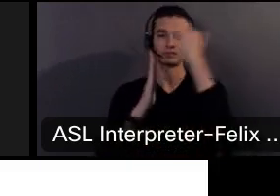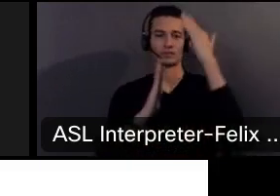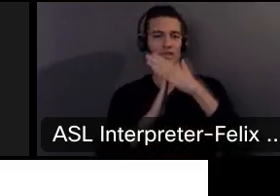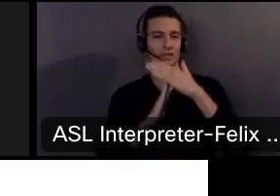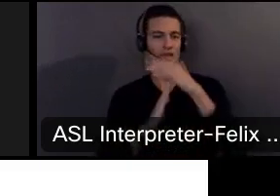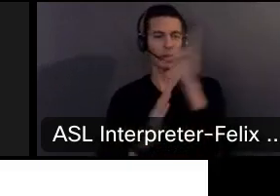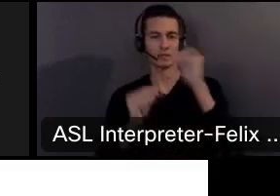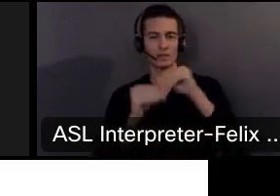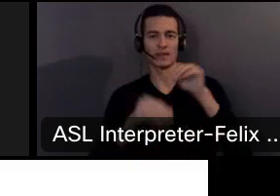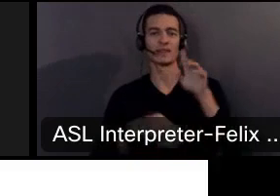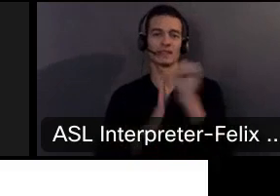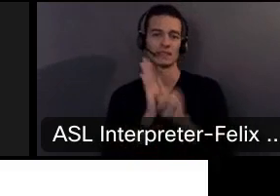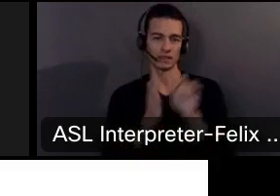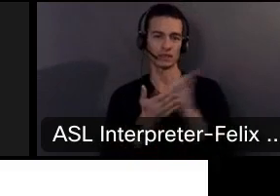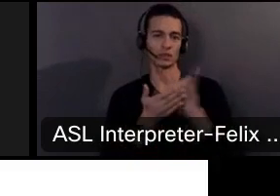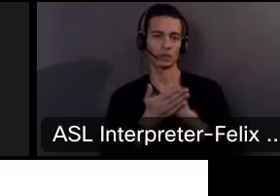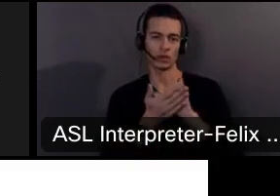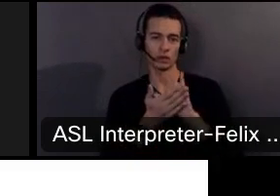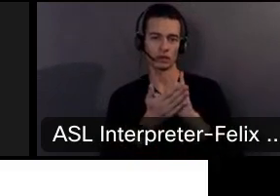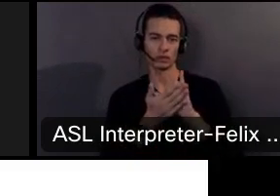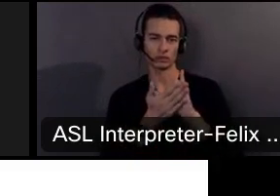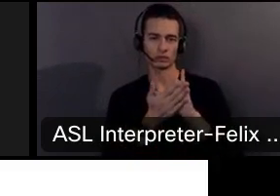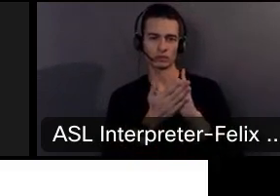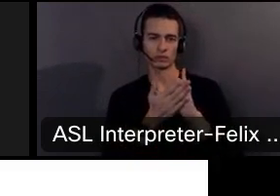On the side, our facility is also earned intent.